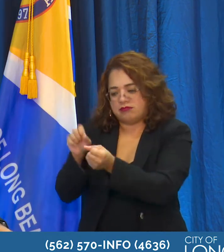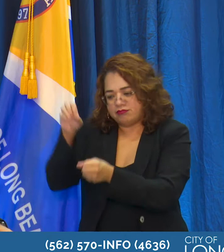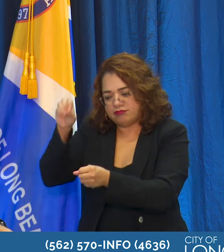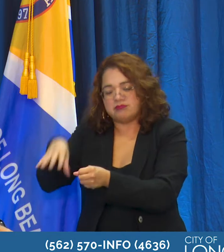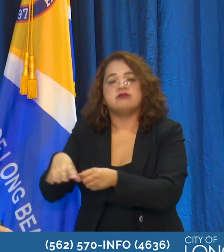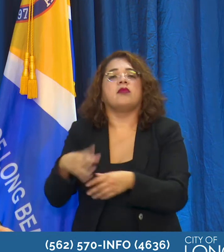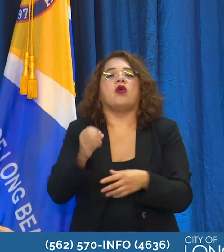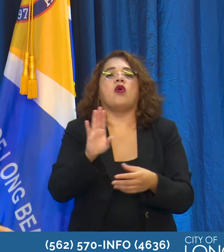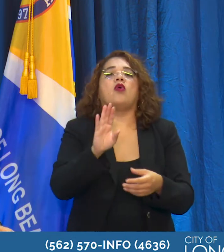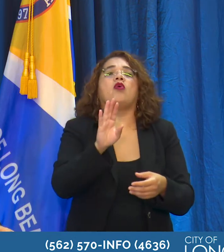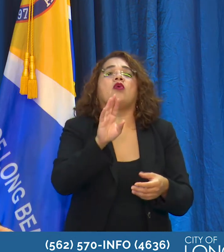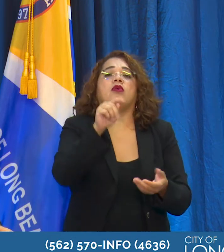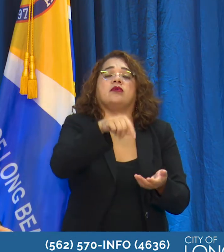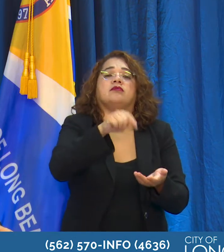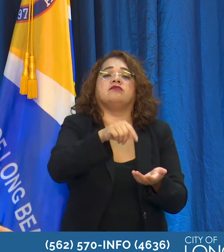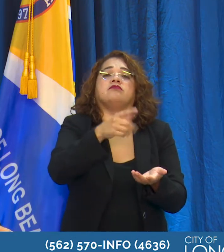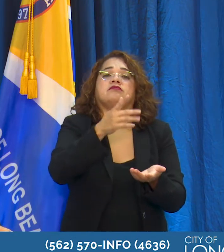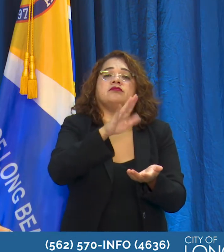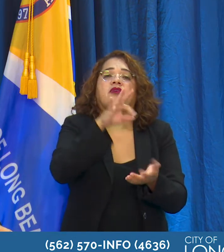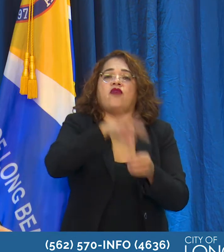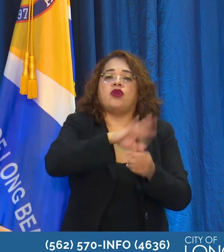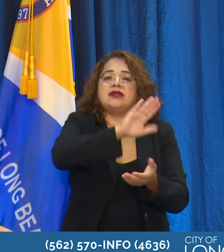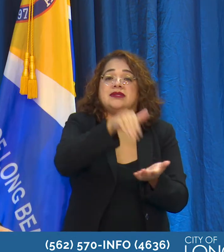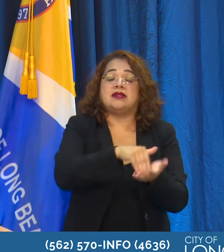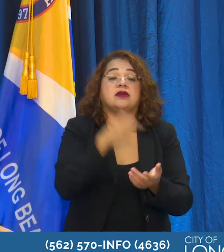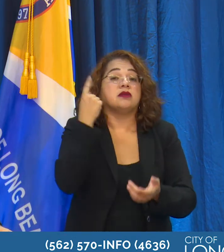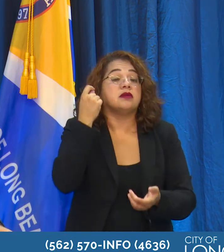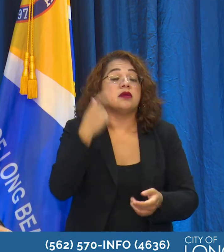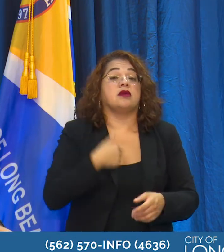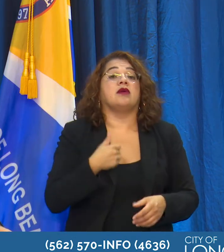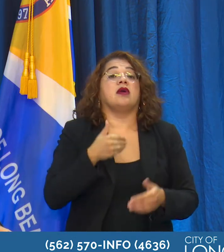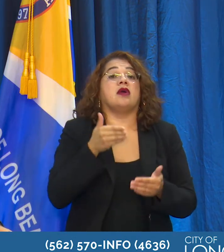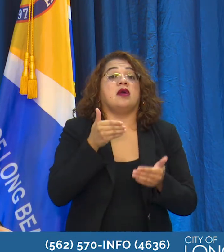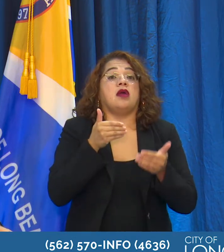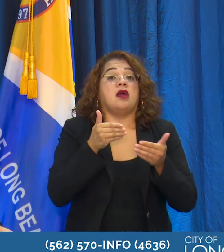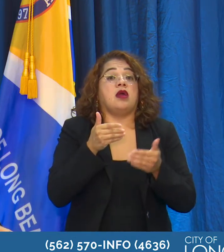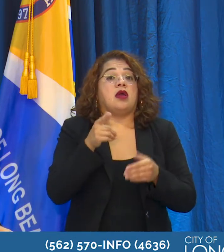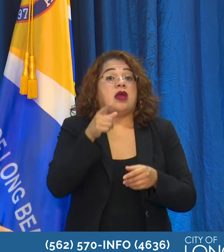drop off ballot process for, if you want to drop it off in your car.